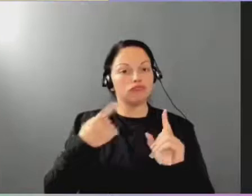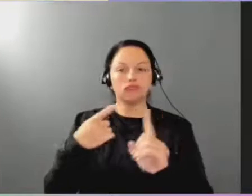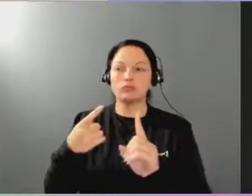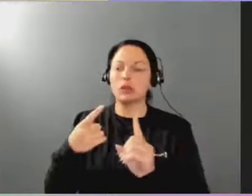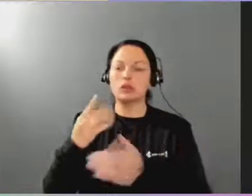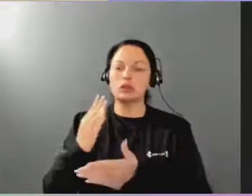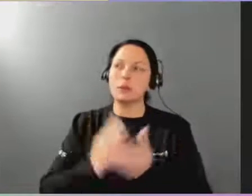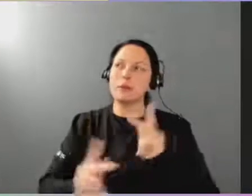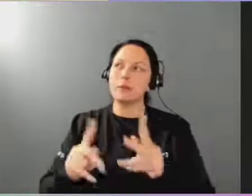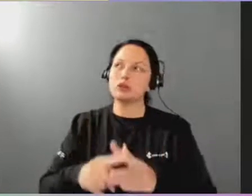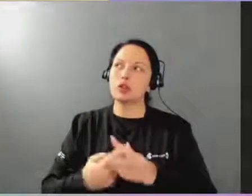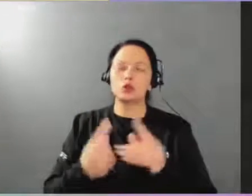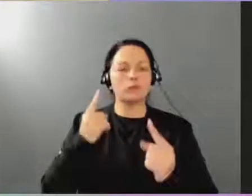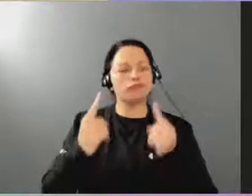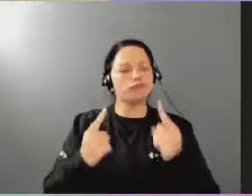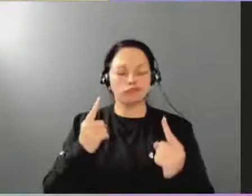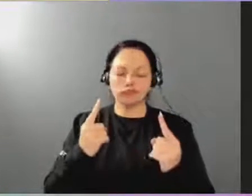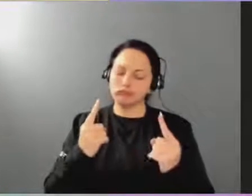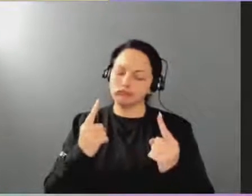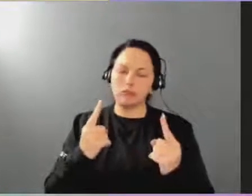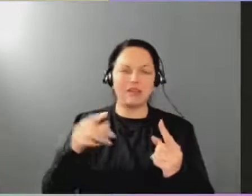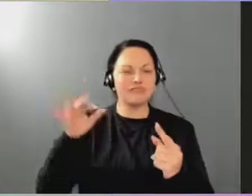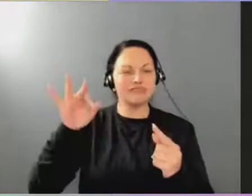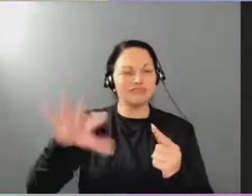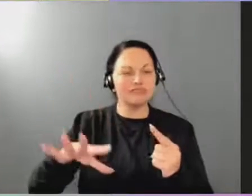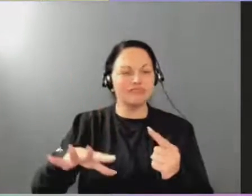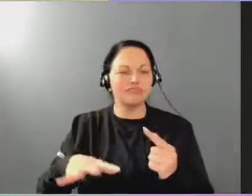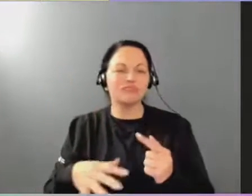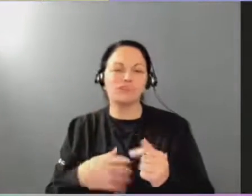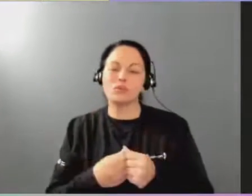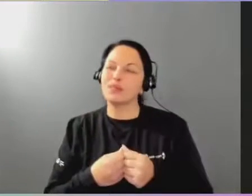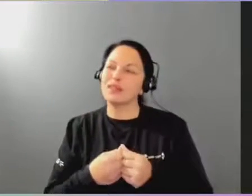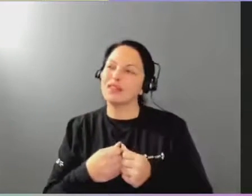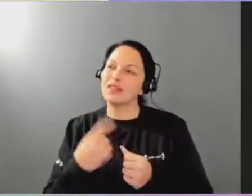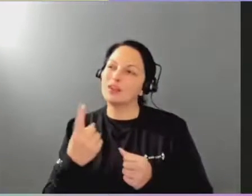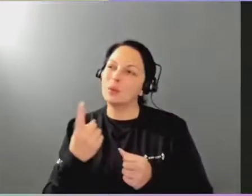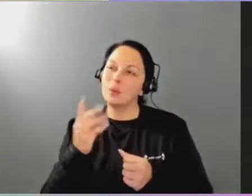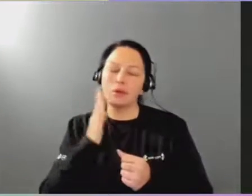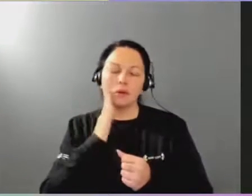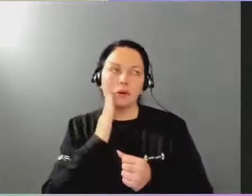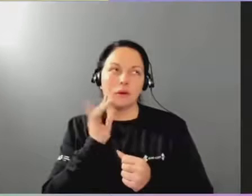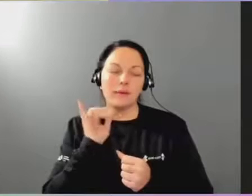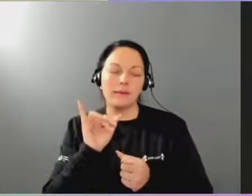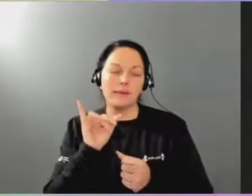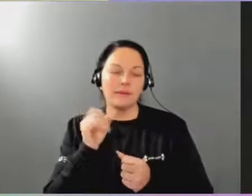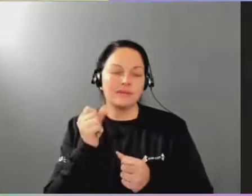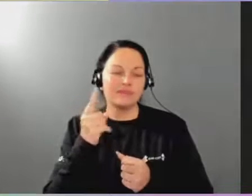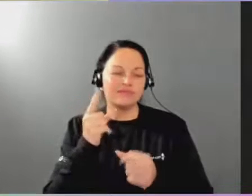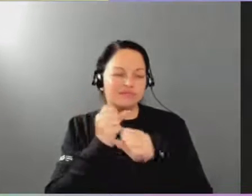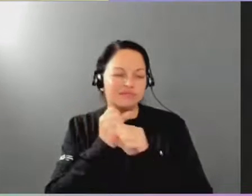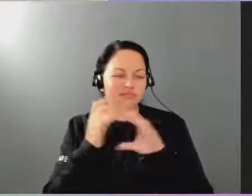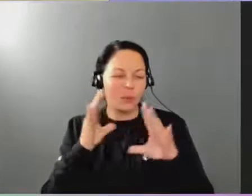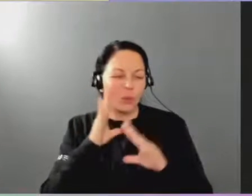business case, the economic one, the business one, the legal one, the financial one. Whatever. All these different aspects are all good ways to get into some people's minds